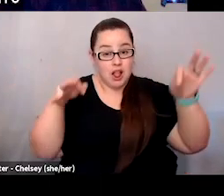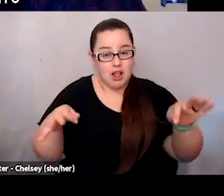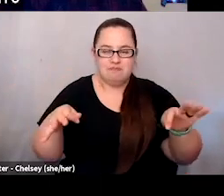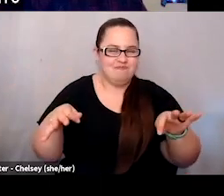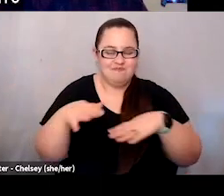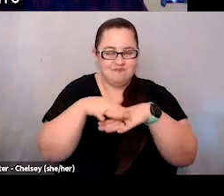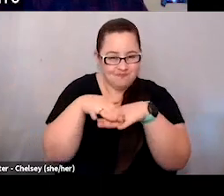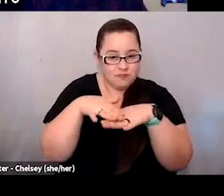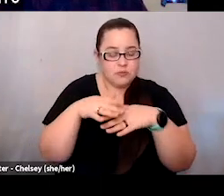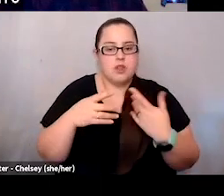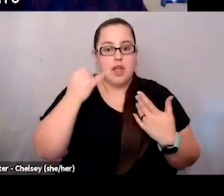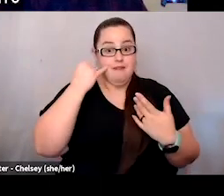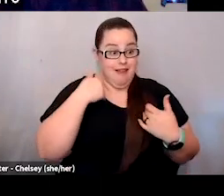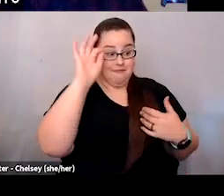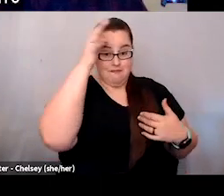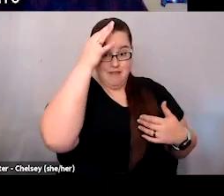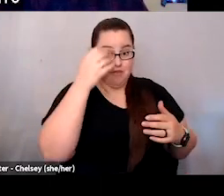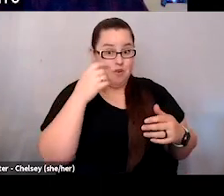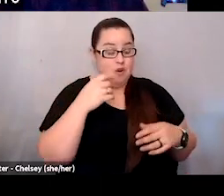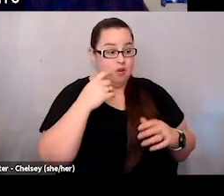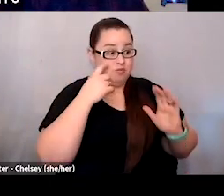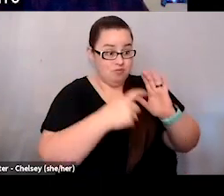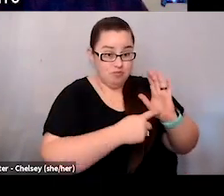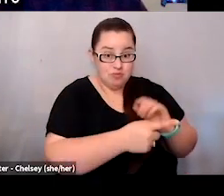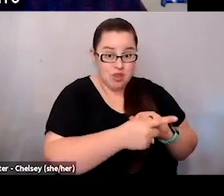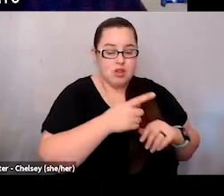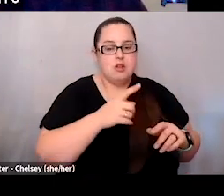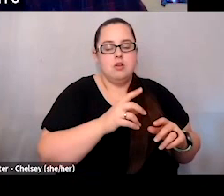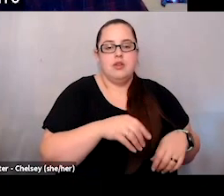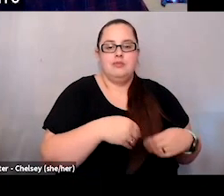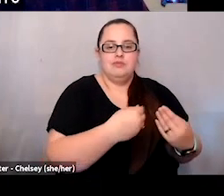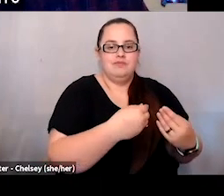federal acknowledgement. I don't want to get too much into that. But basically, if you